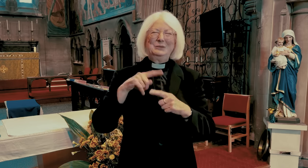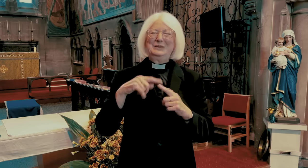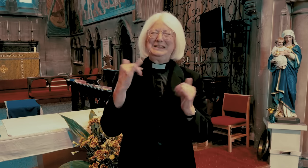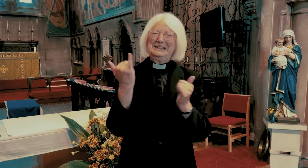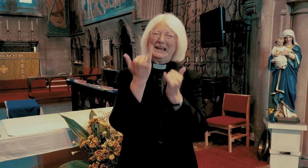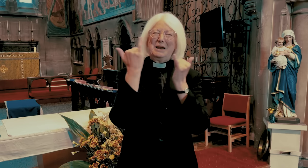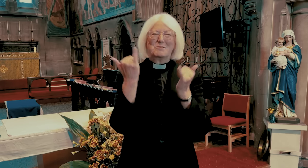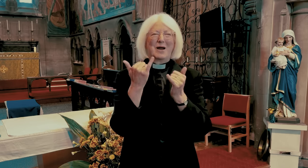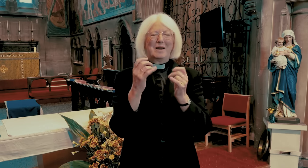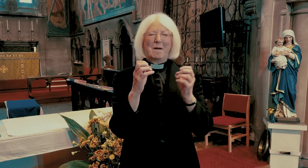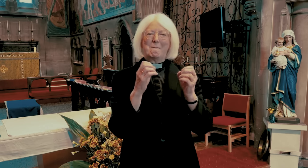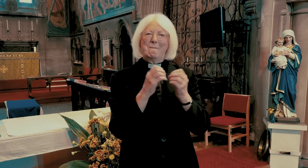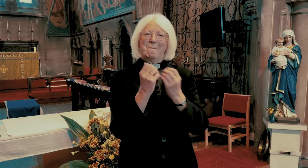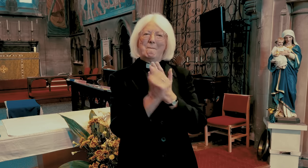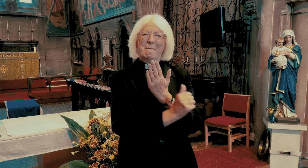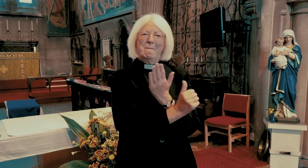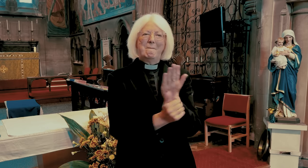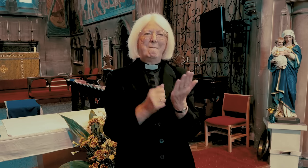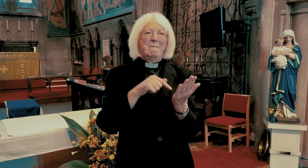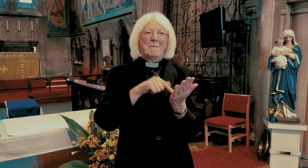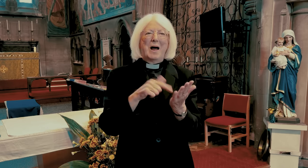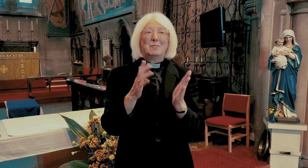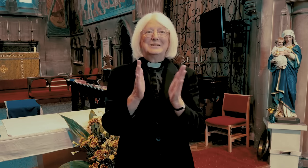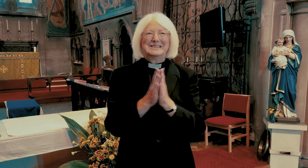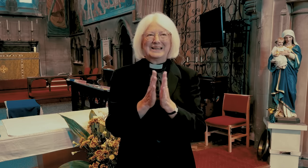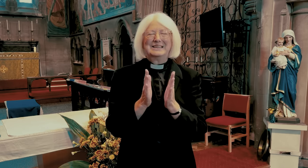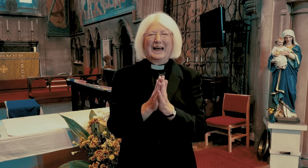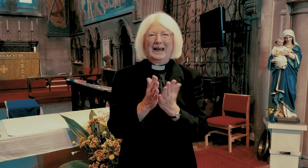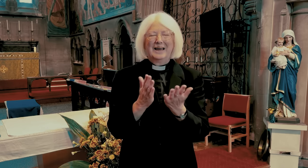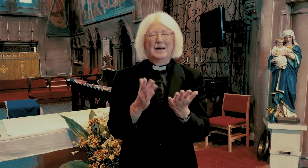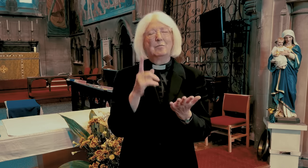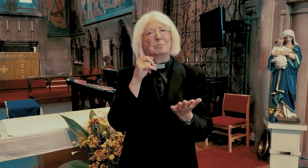As today we celebrate Bible Sunday,